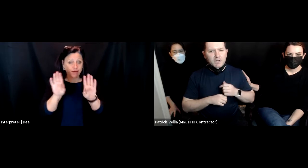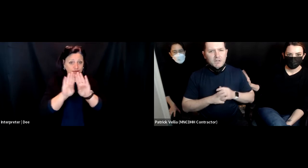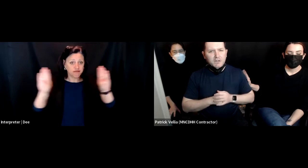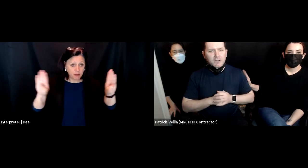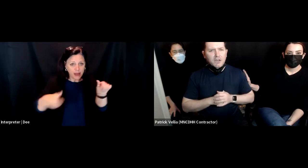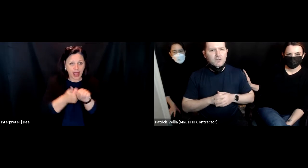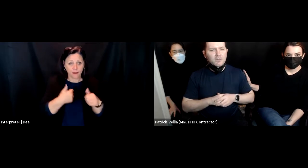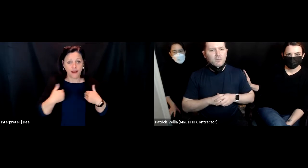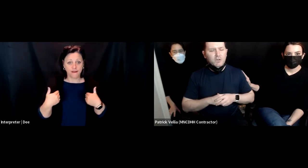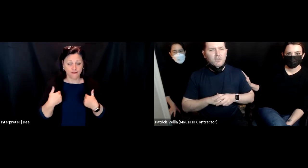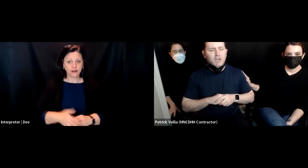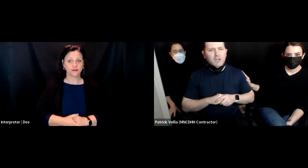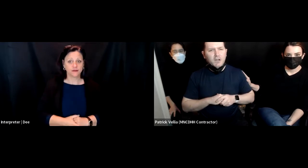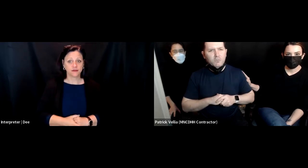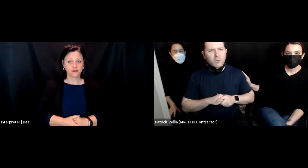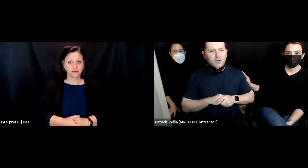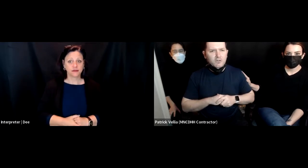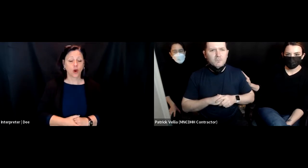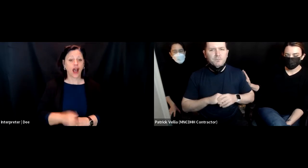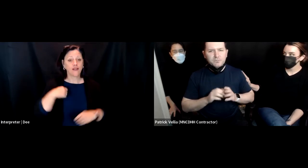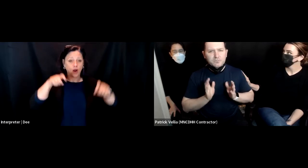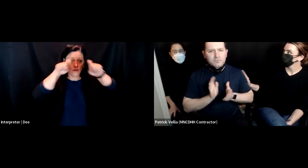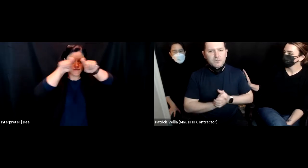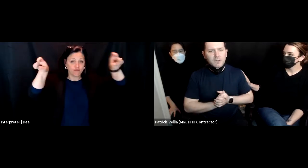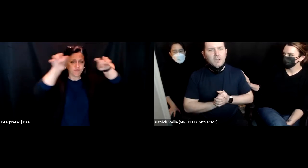I have two tactile interpreters, one providing interpreting on my left side right now, the other one is in my background.